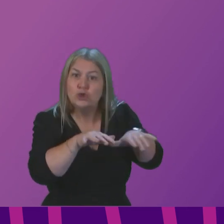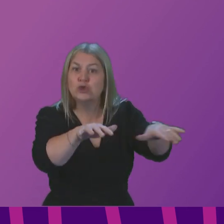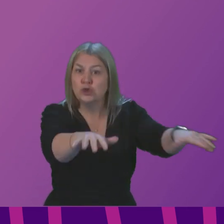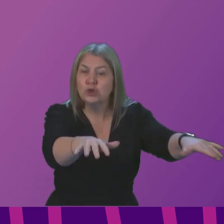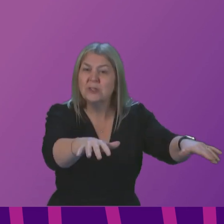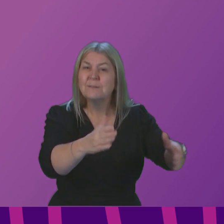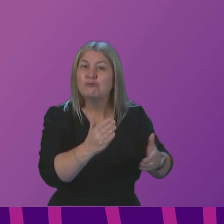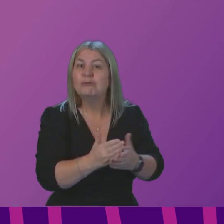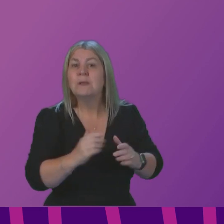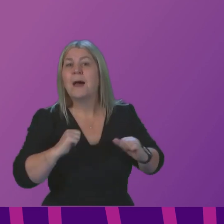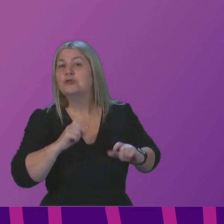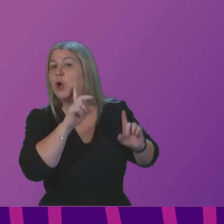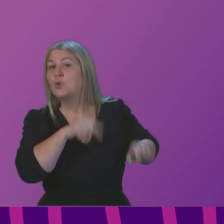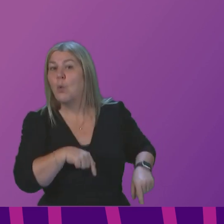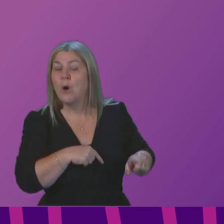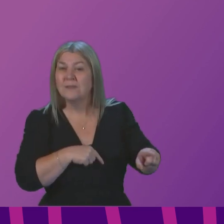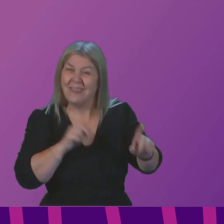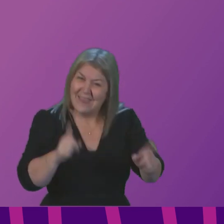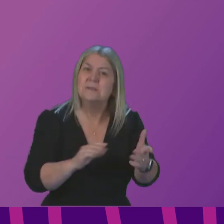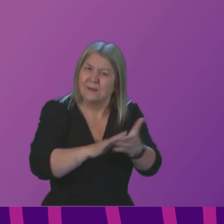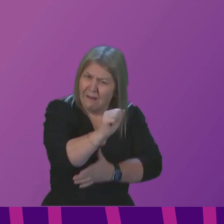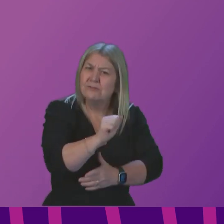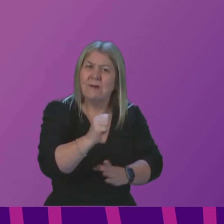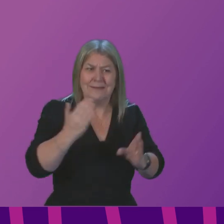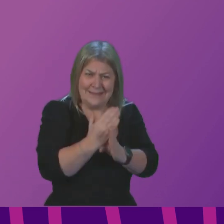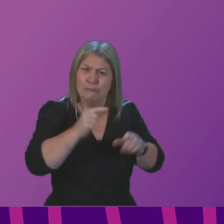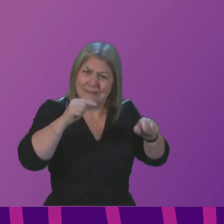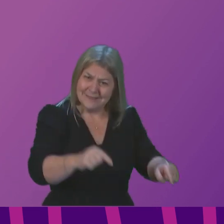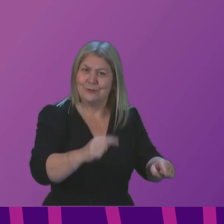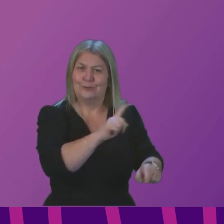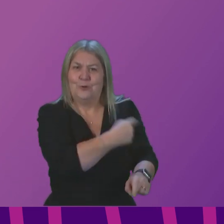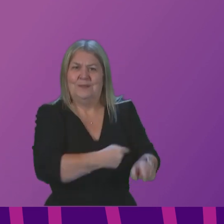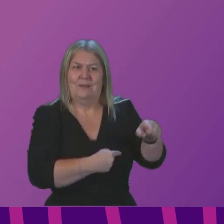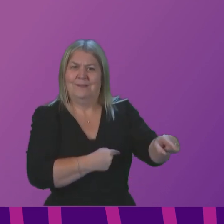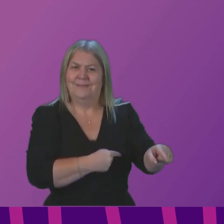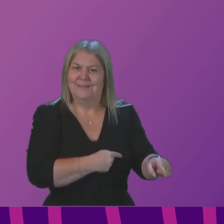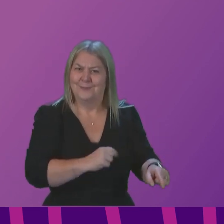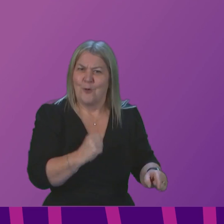and covered up. That is a culture of secrecy and denial, and the Government cannot escape that fact.